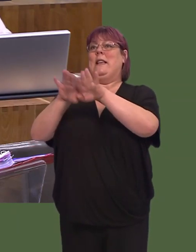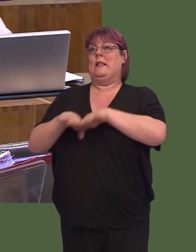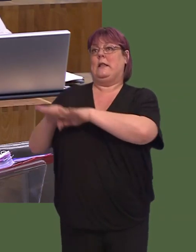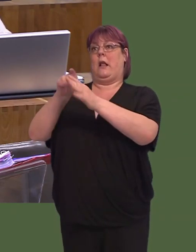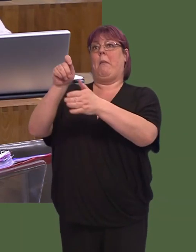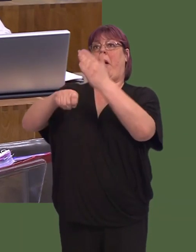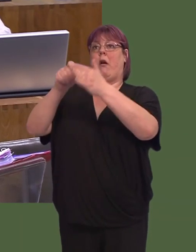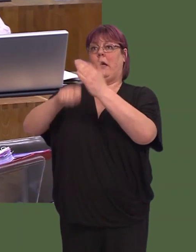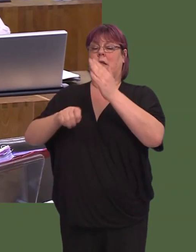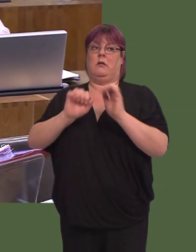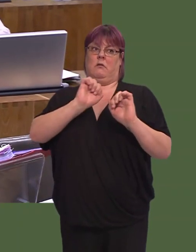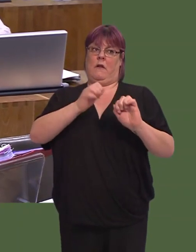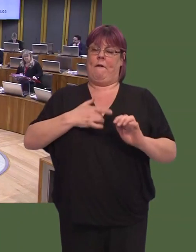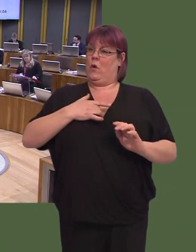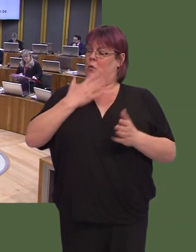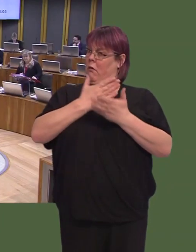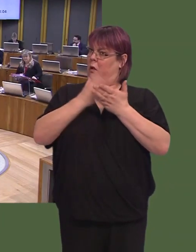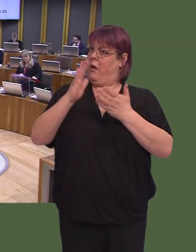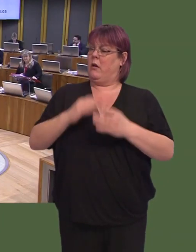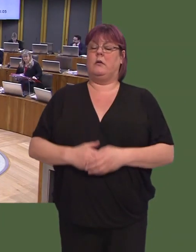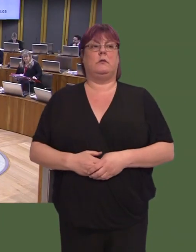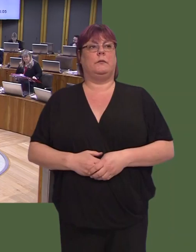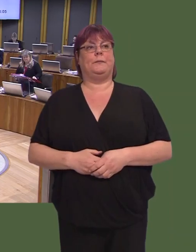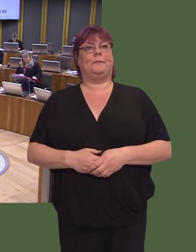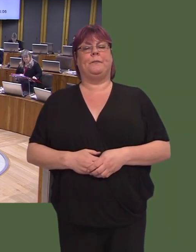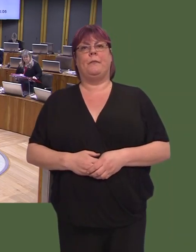Neil Hamilton AM: Well, clarity of that kind is normally to be found only in the pages